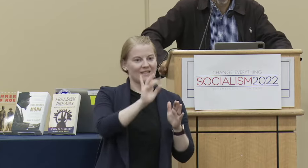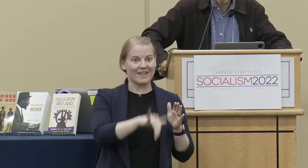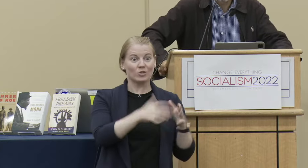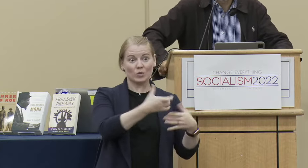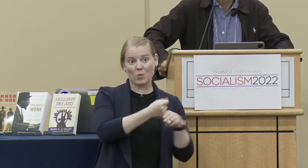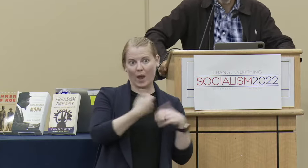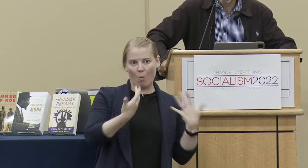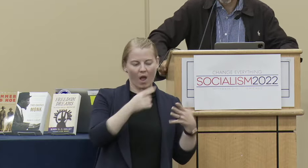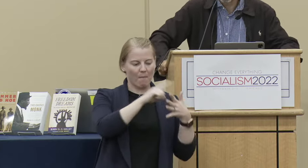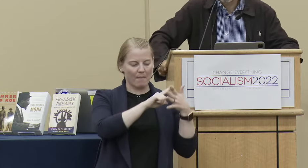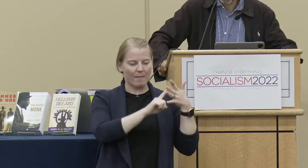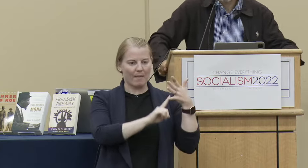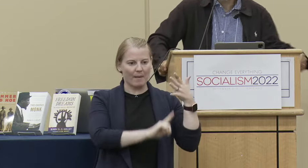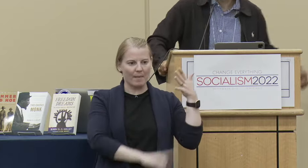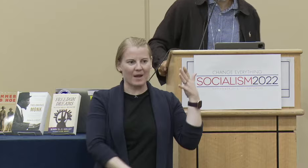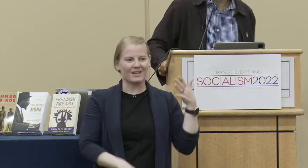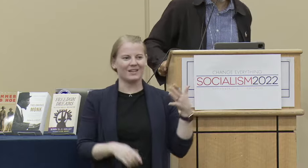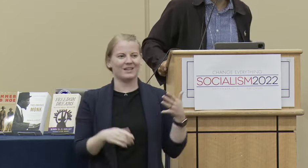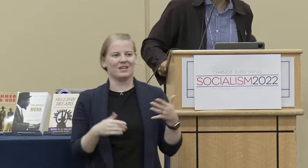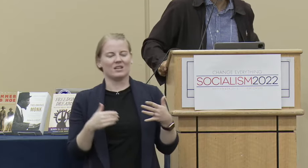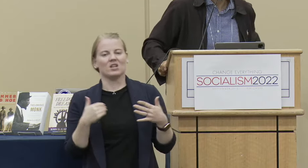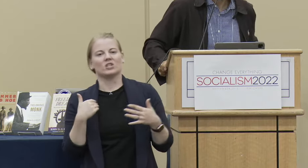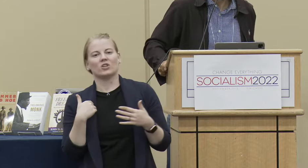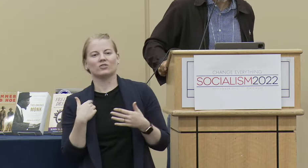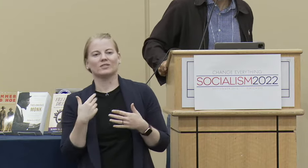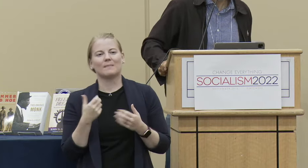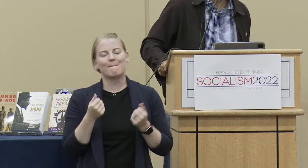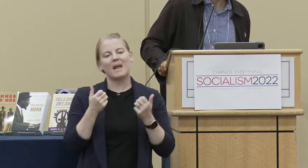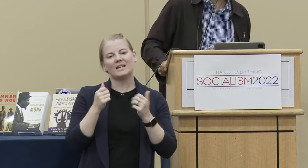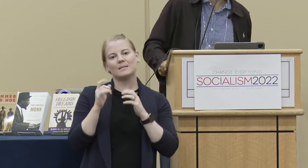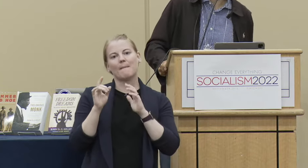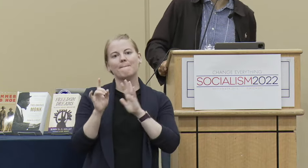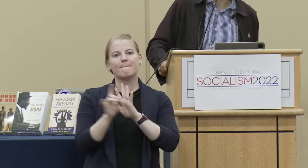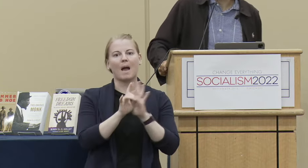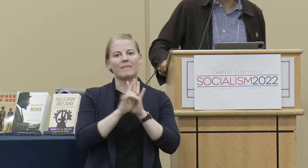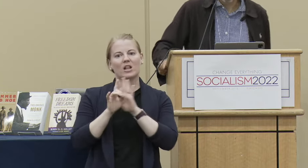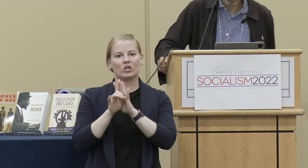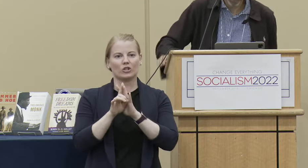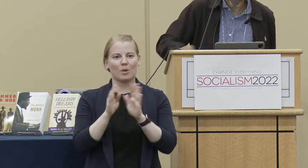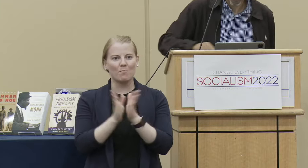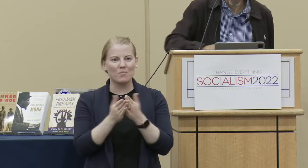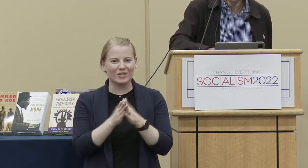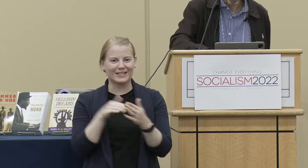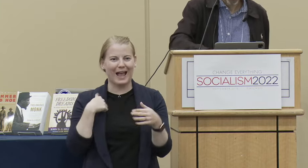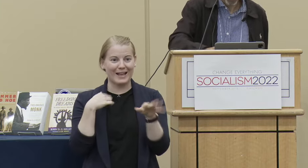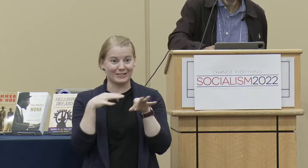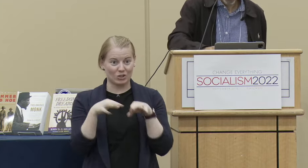have a socialist state, these are the things you get. And it's led to this slew of popular books out here, which I